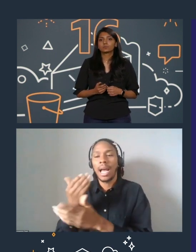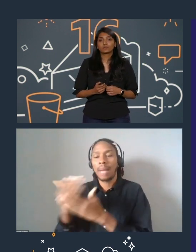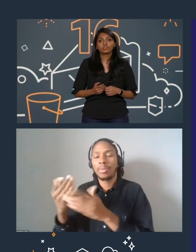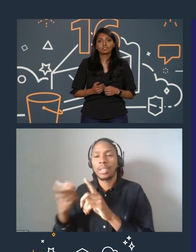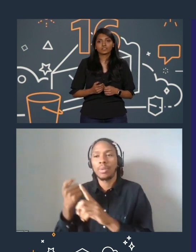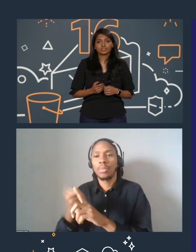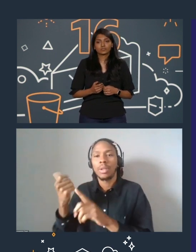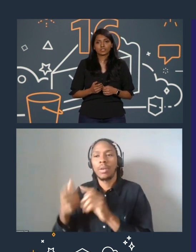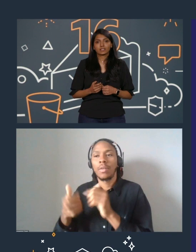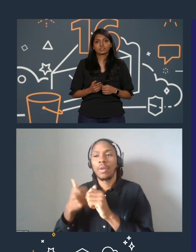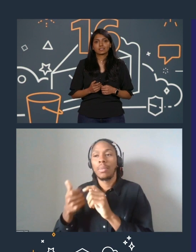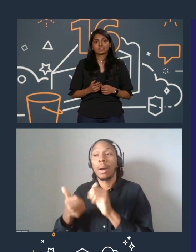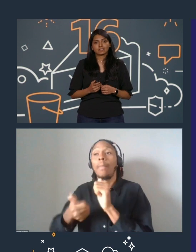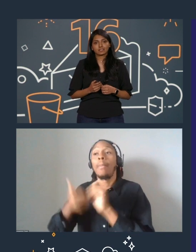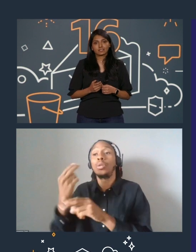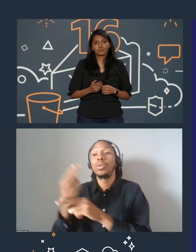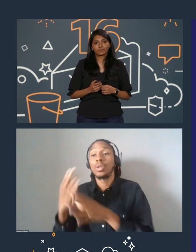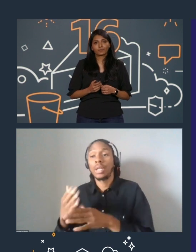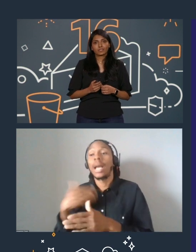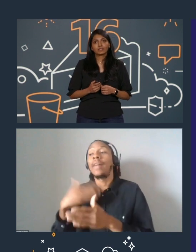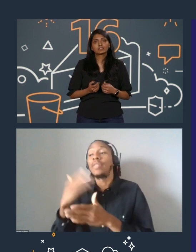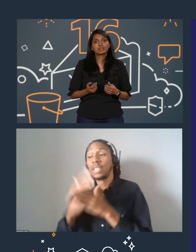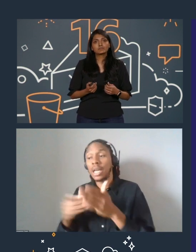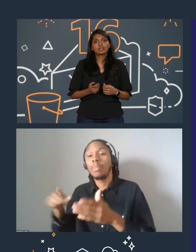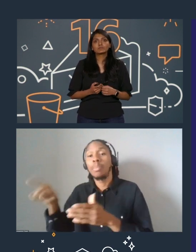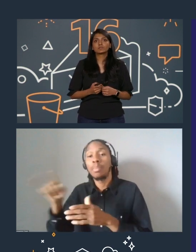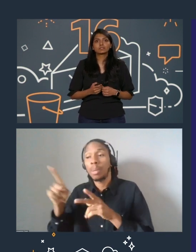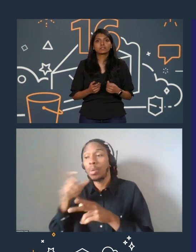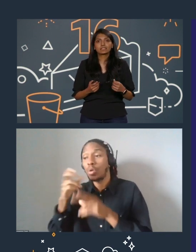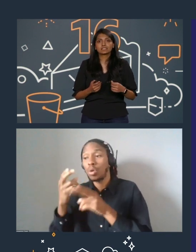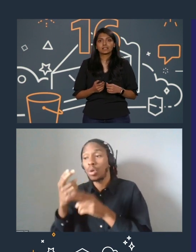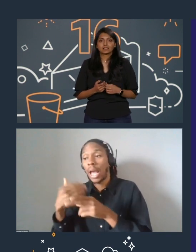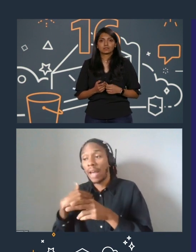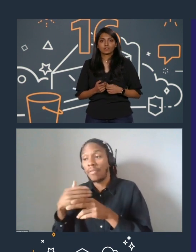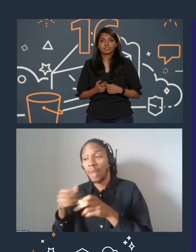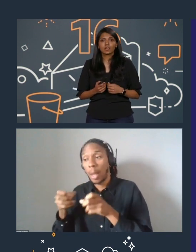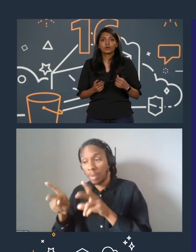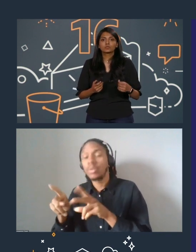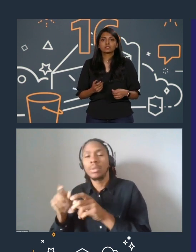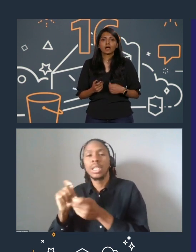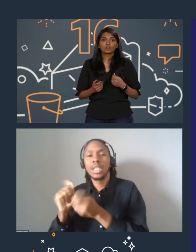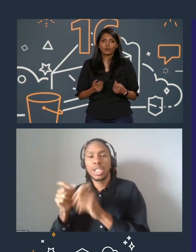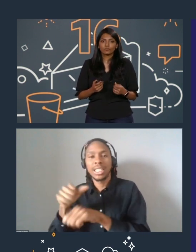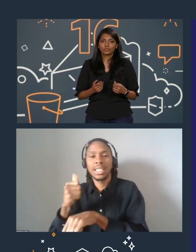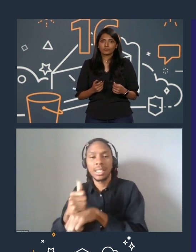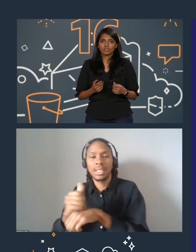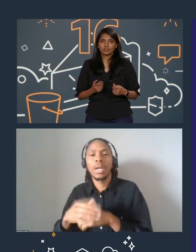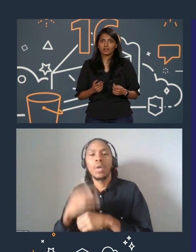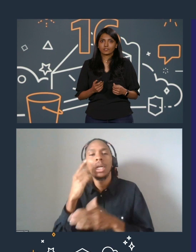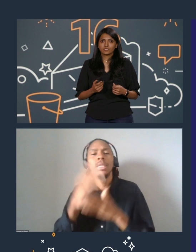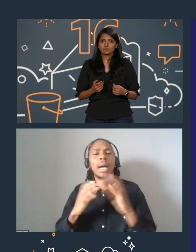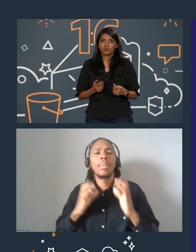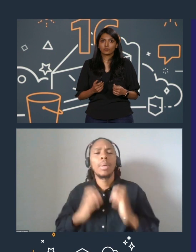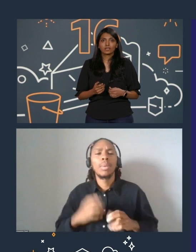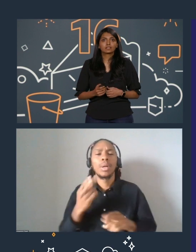with privileges to change these settings. Sometimes we typically see customers who start off with using the governance mode,